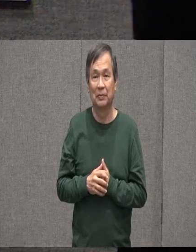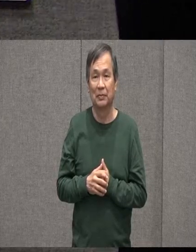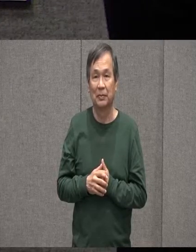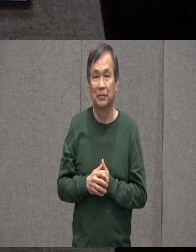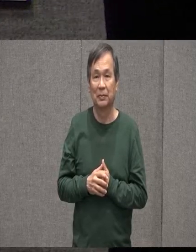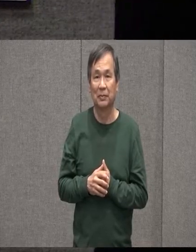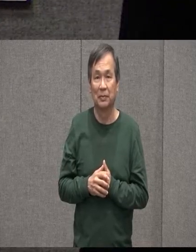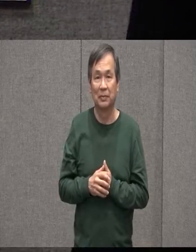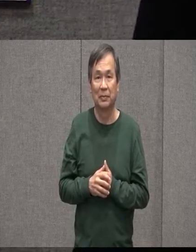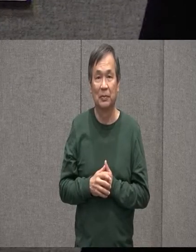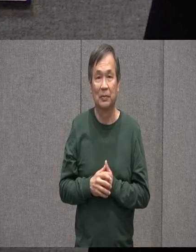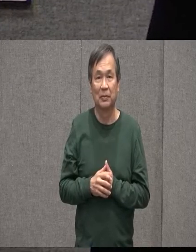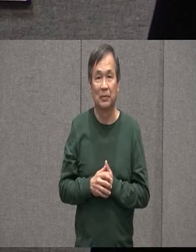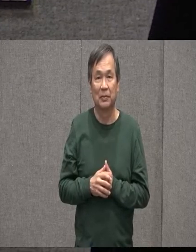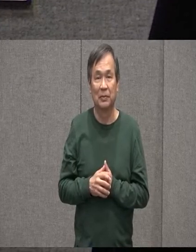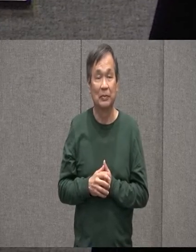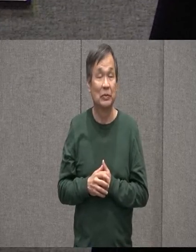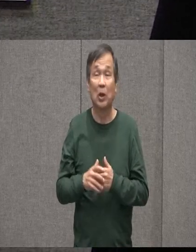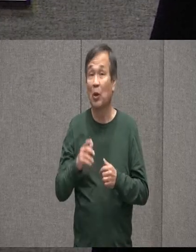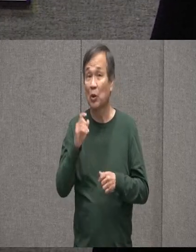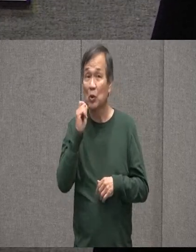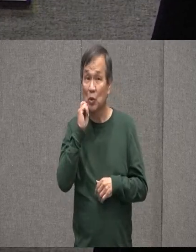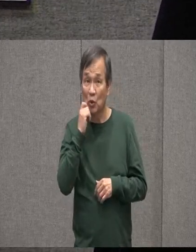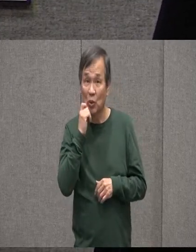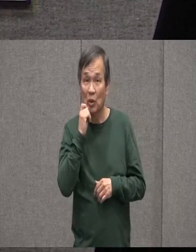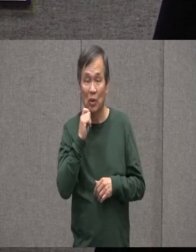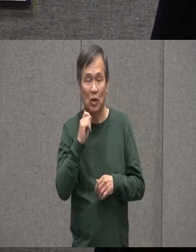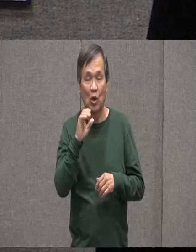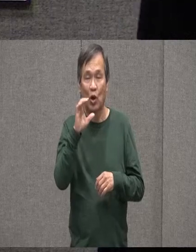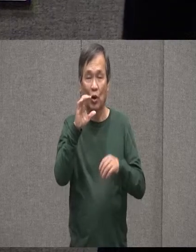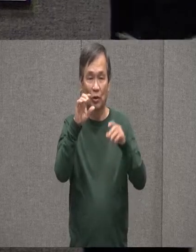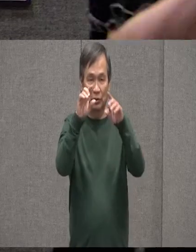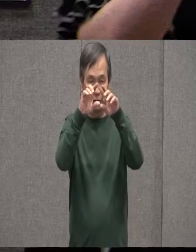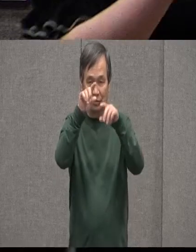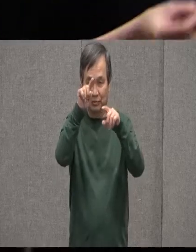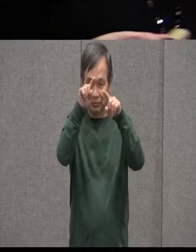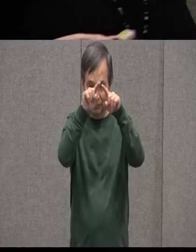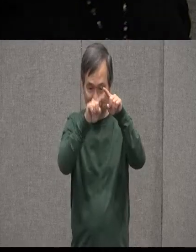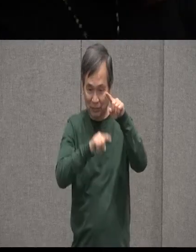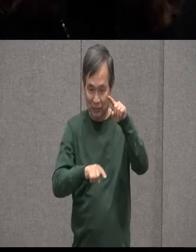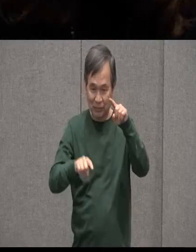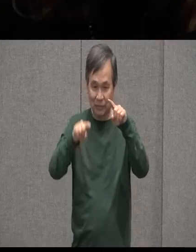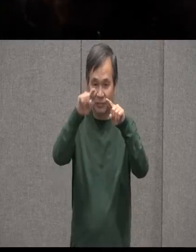So you get this really kinda cool oval shape depending on how much you bend,